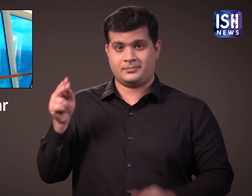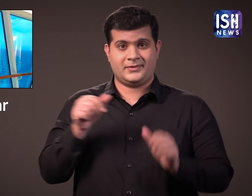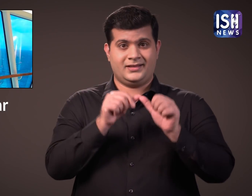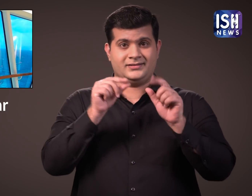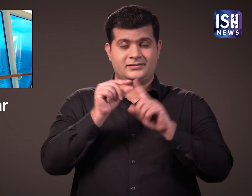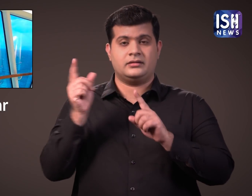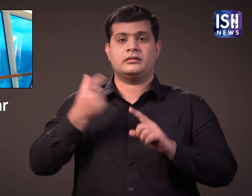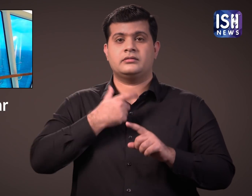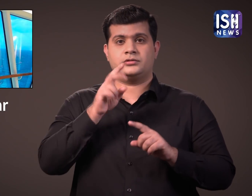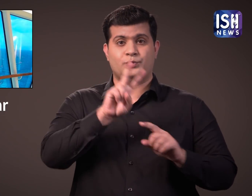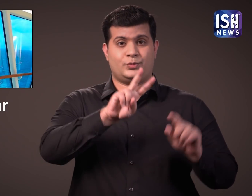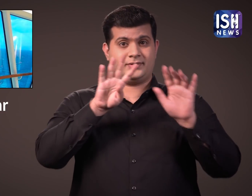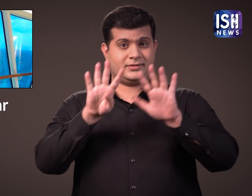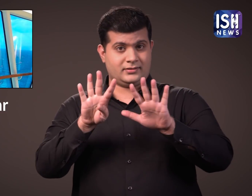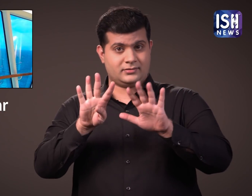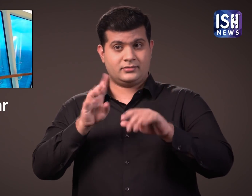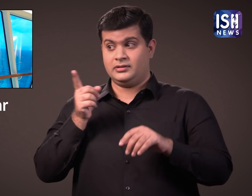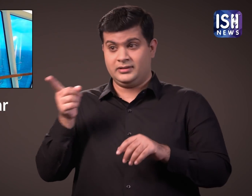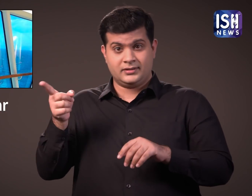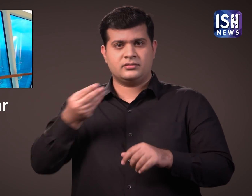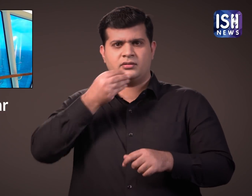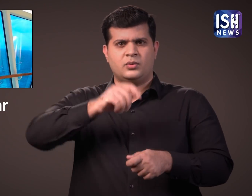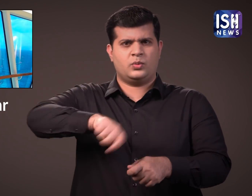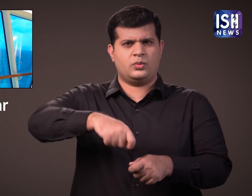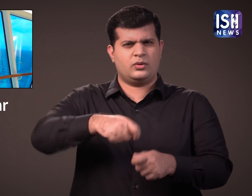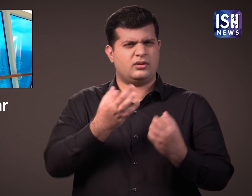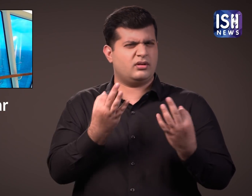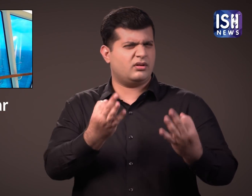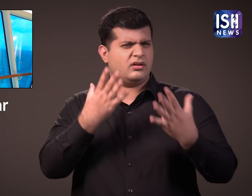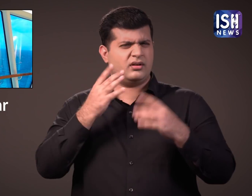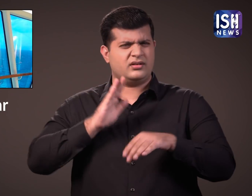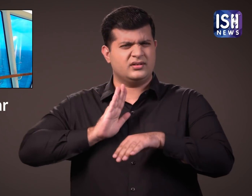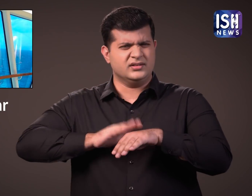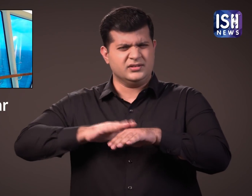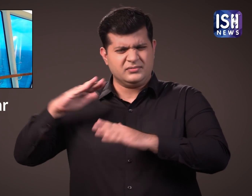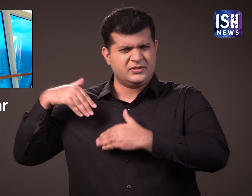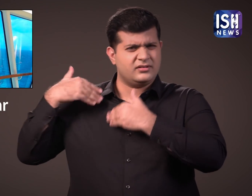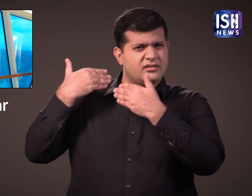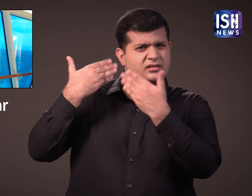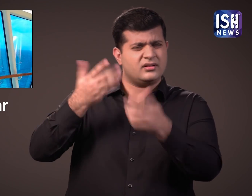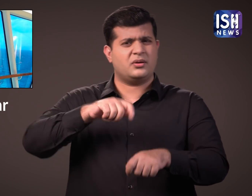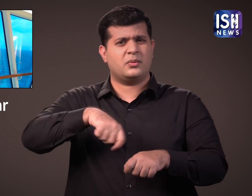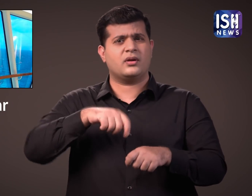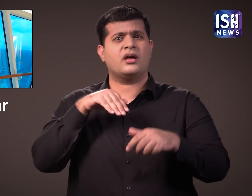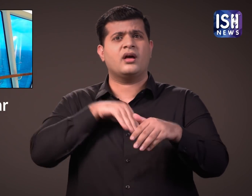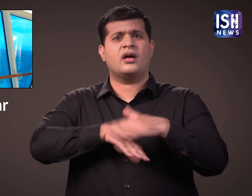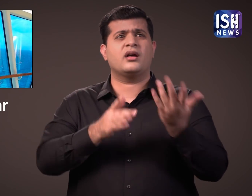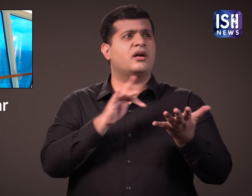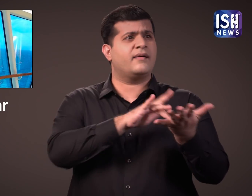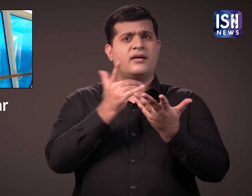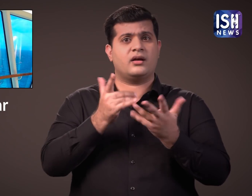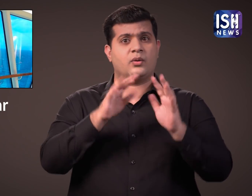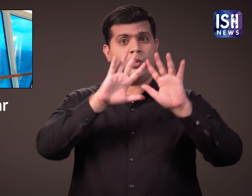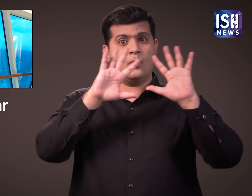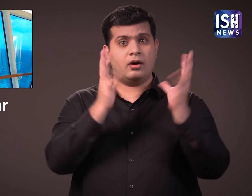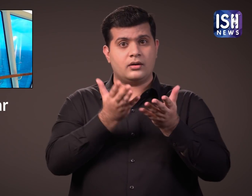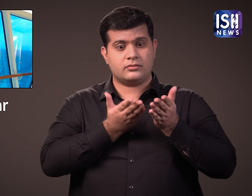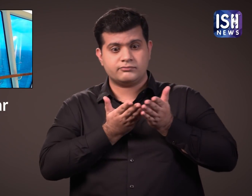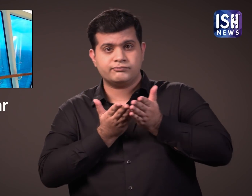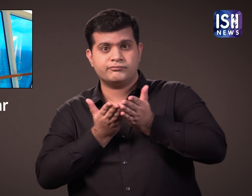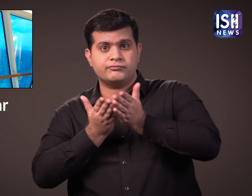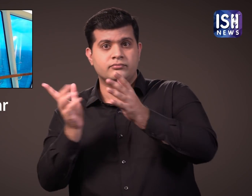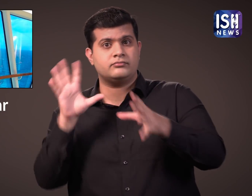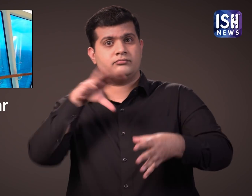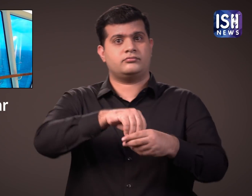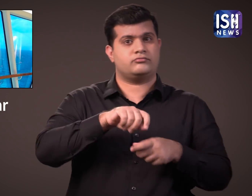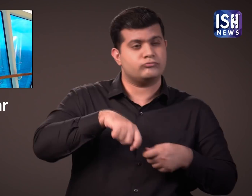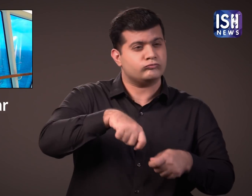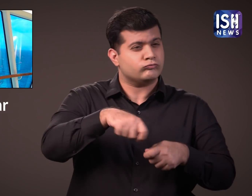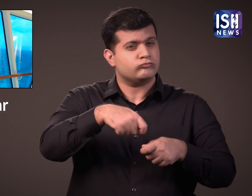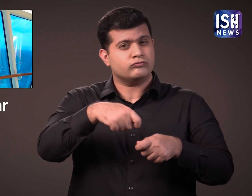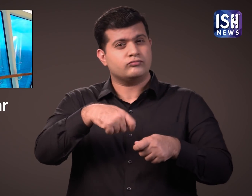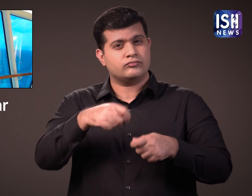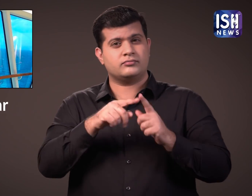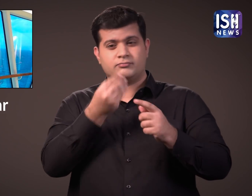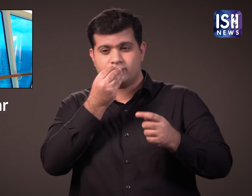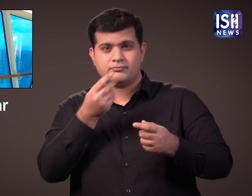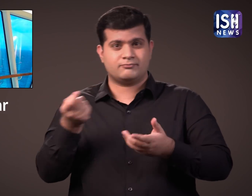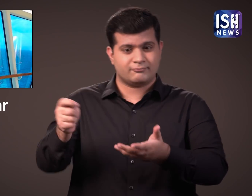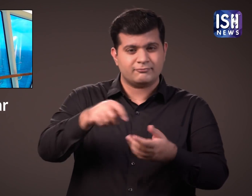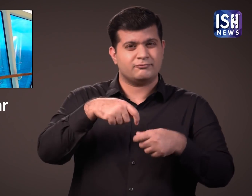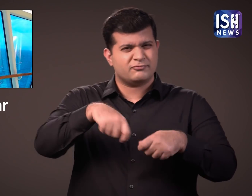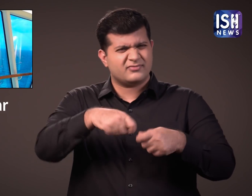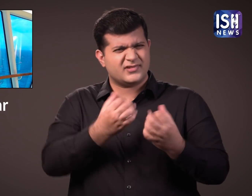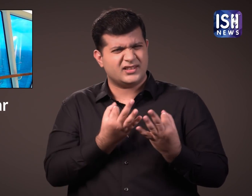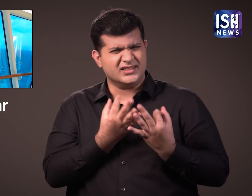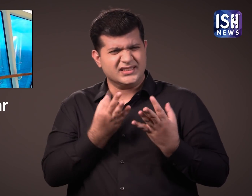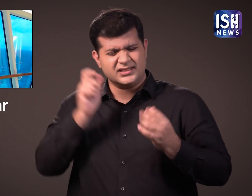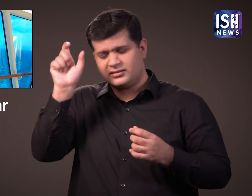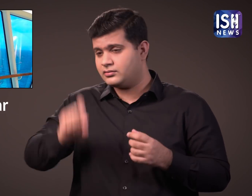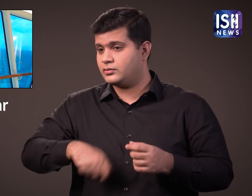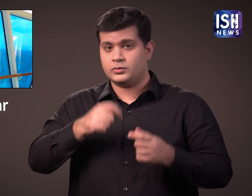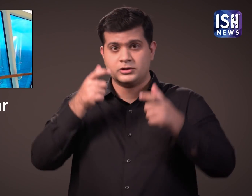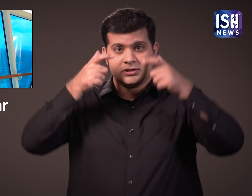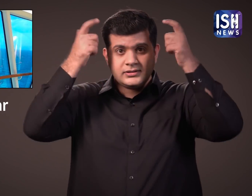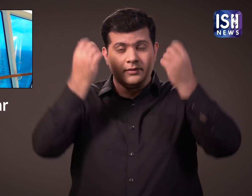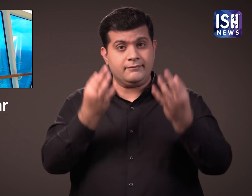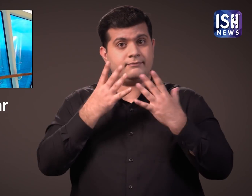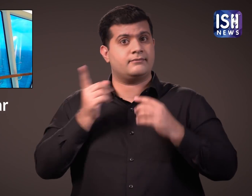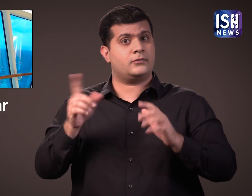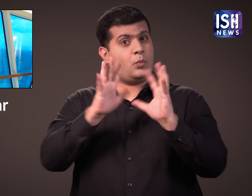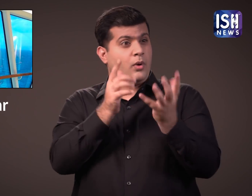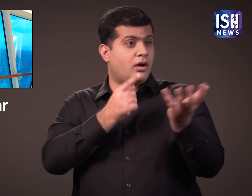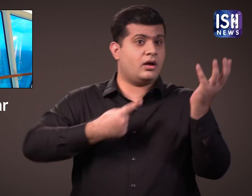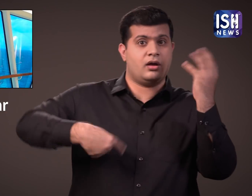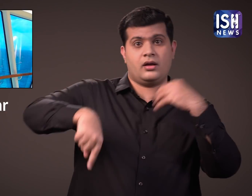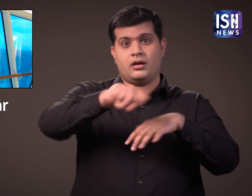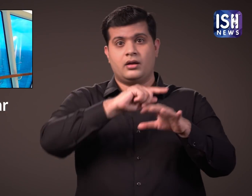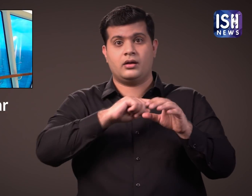Akshay Parkar a 29-year-old Cruise Chef from Dadar, Mumbai travelled around the world.